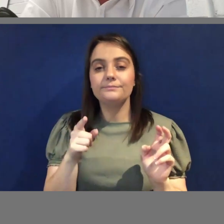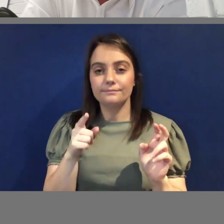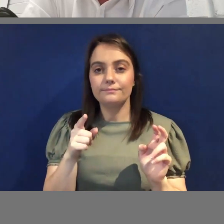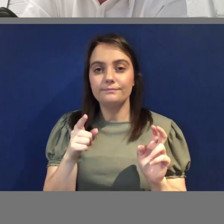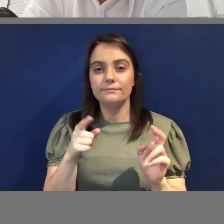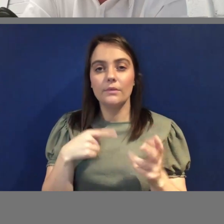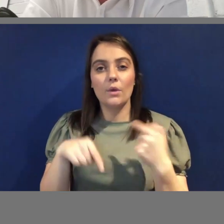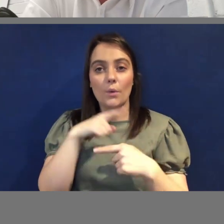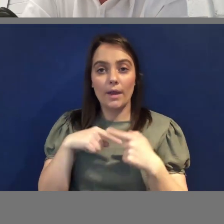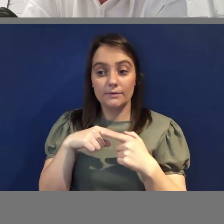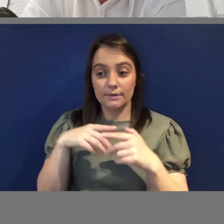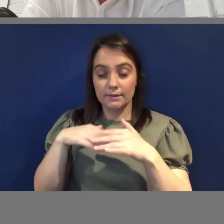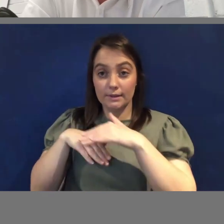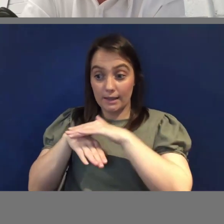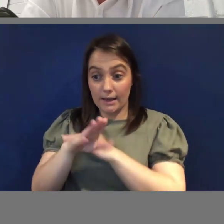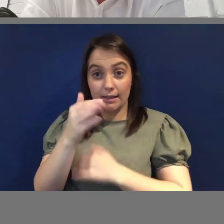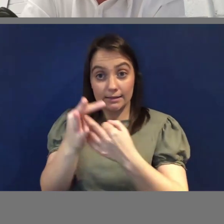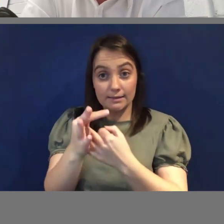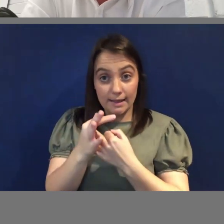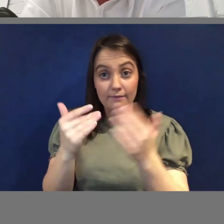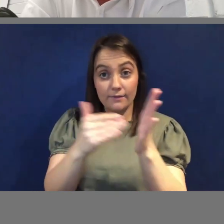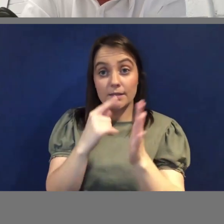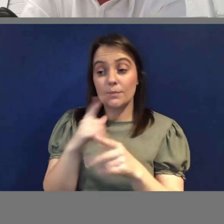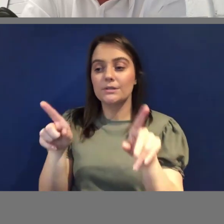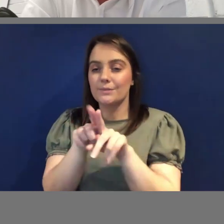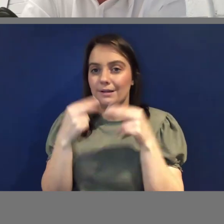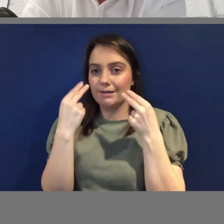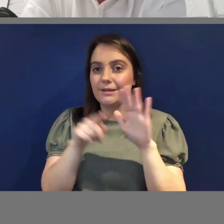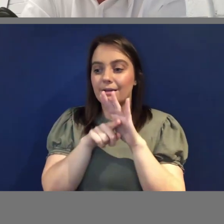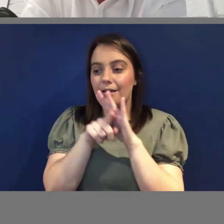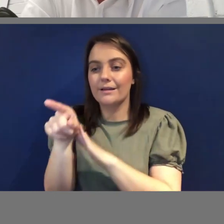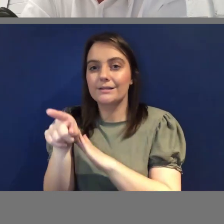get people into building safely but hopefully we can get them out of buildings safely as